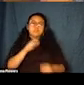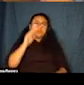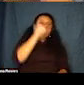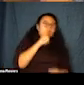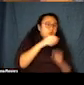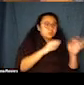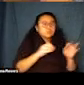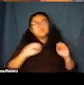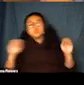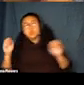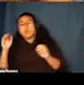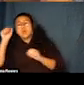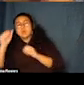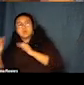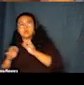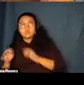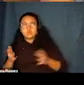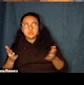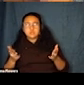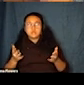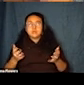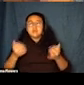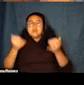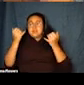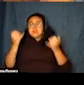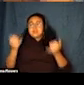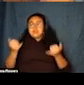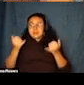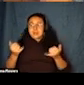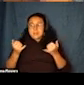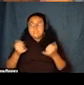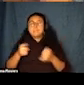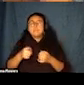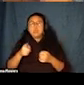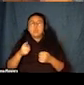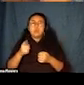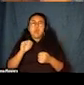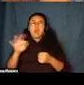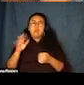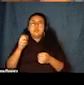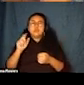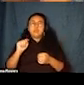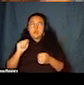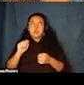off chat so that there will only be a few chats offered. That makes it easier for people with screen readers to take in.